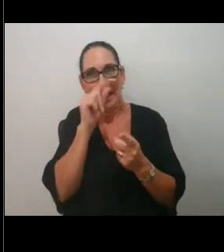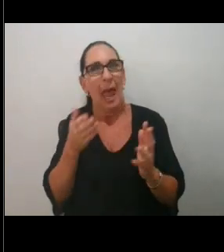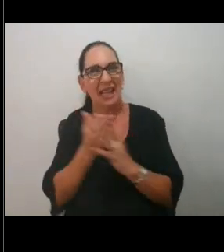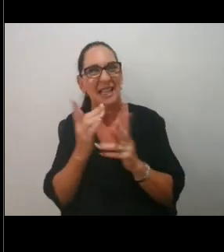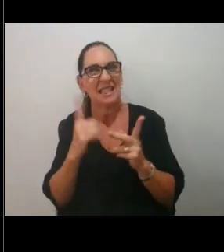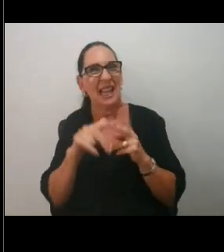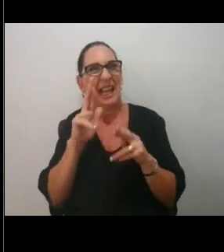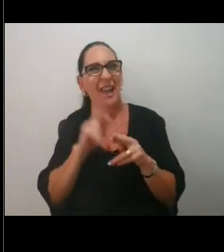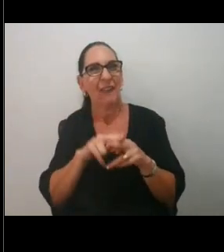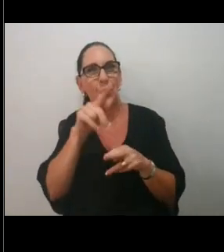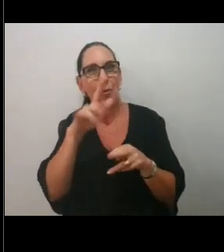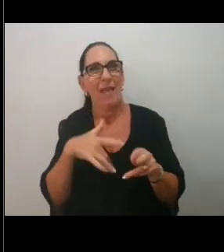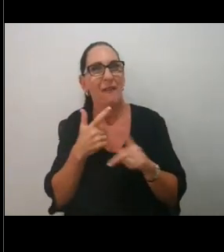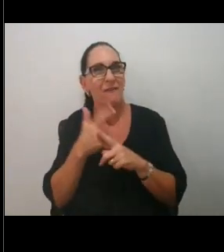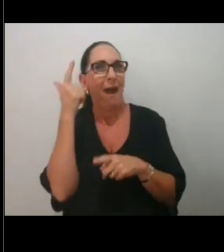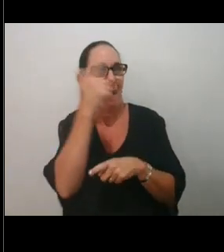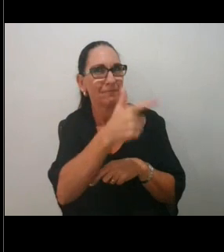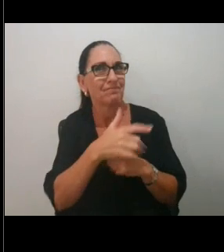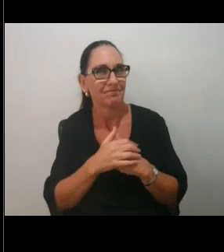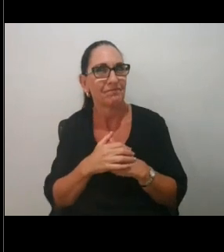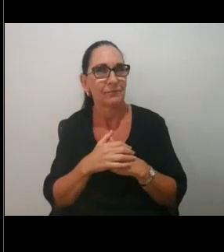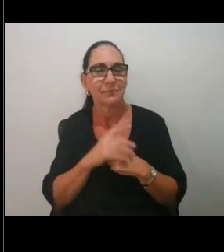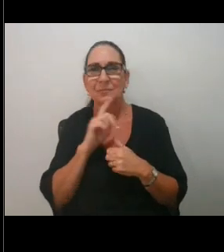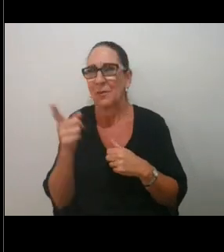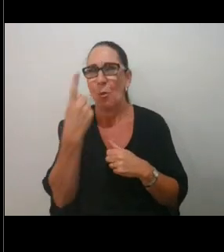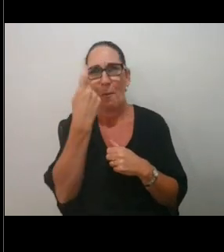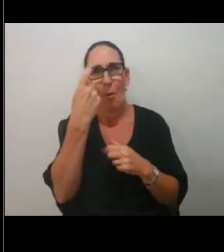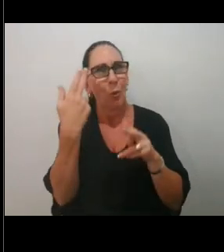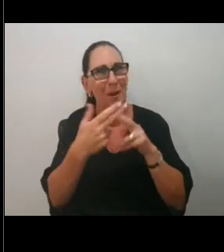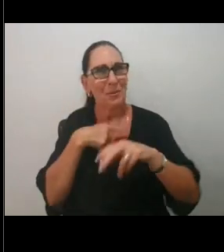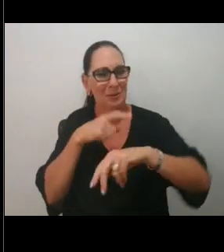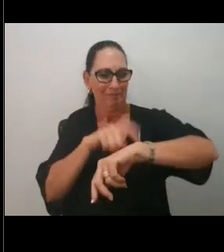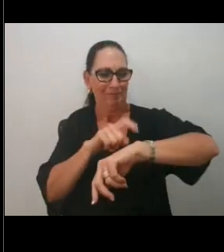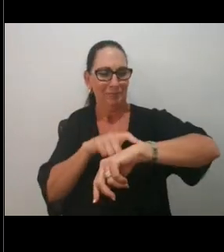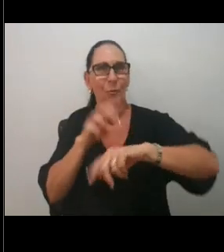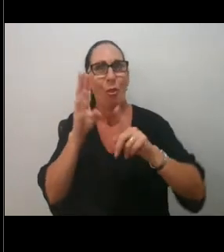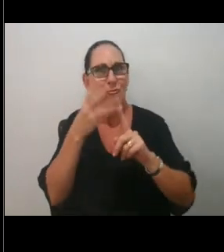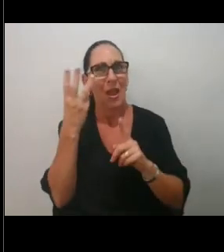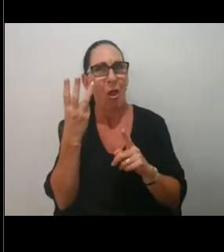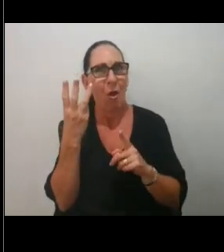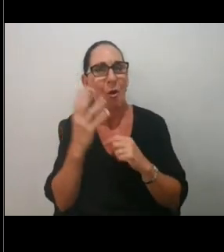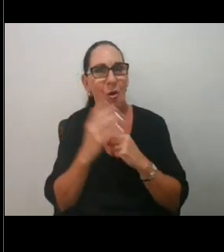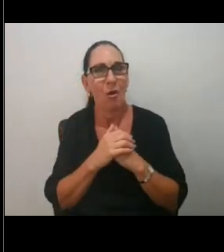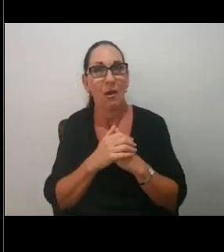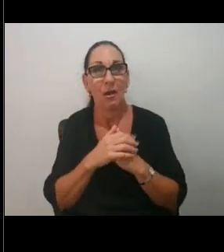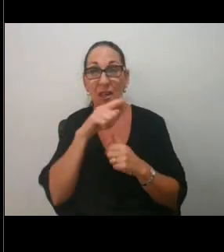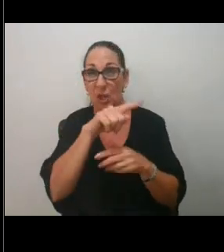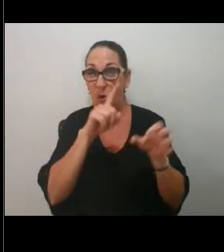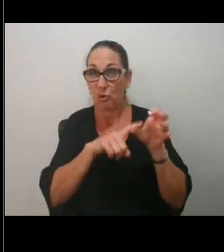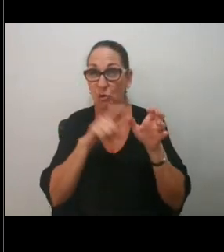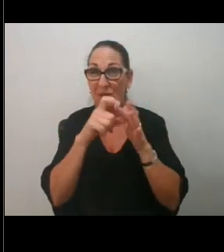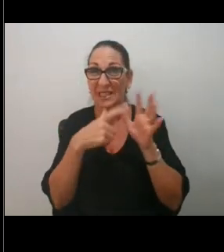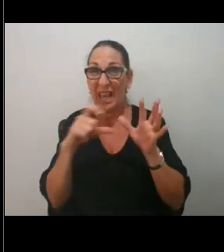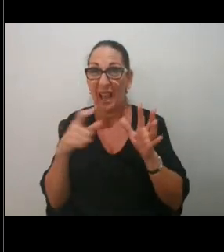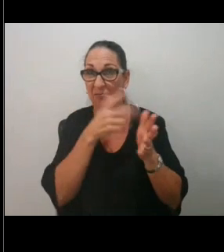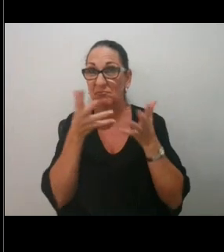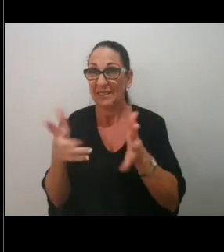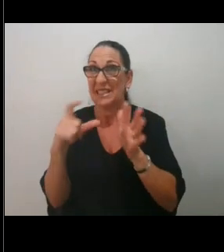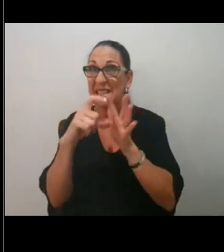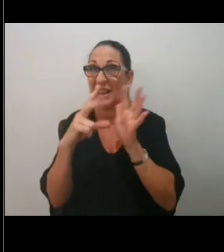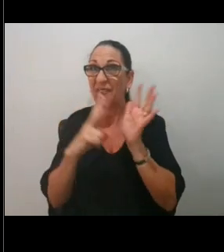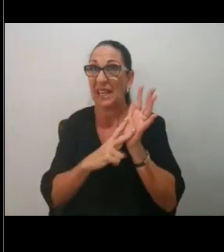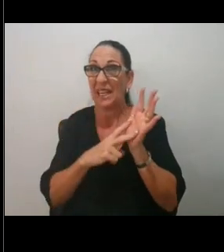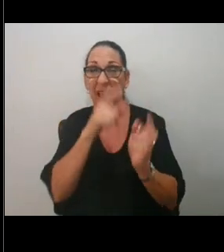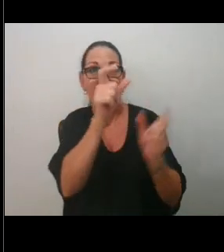um one very very quick last one because we are at 3:00 does QDAC allow DV of offenders to participate